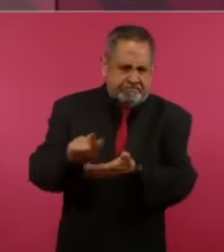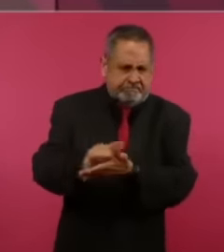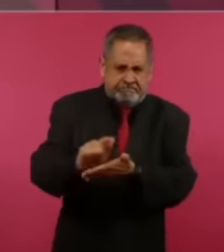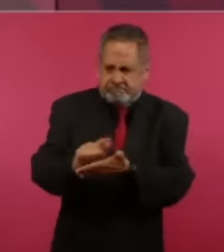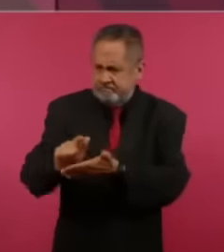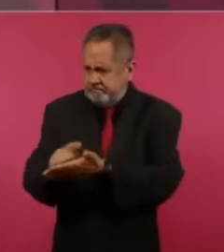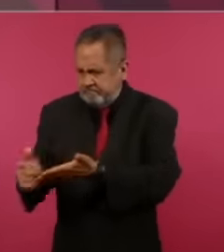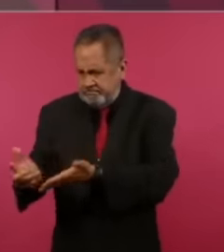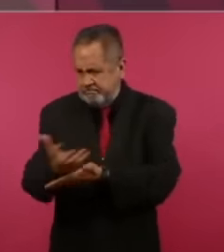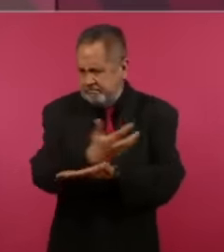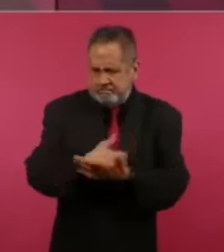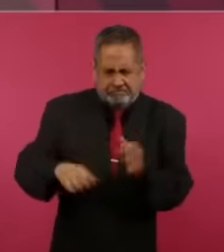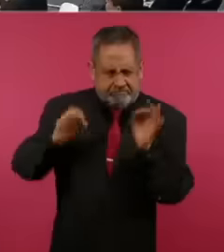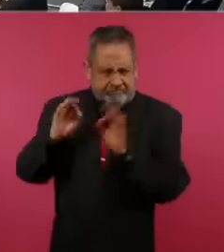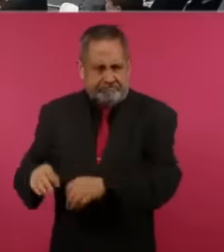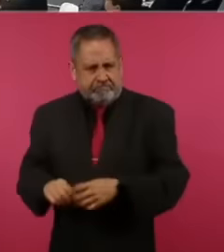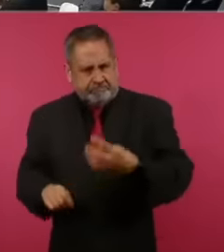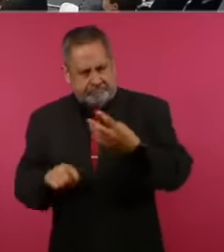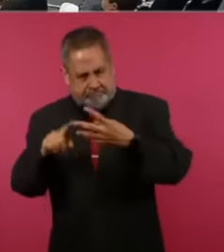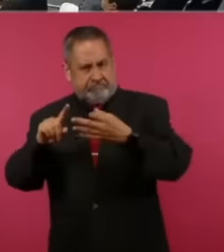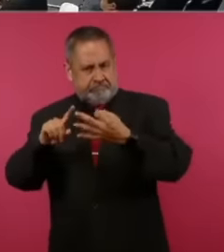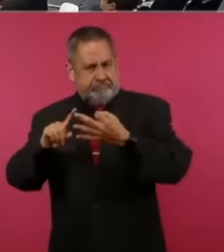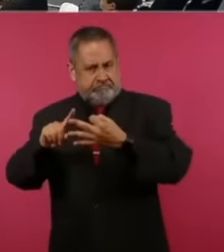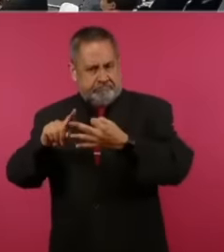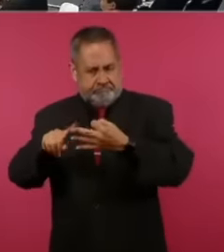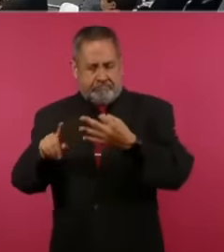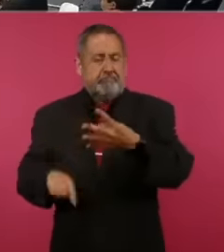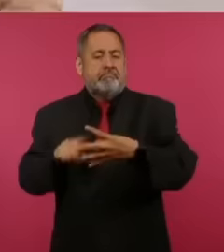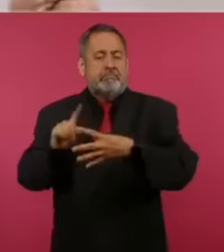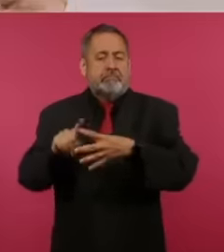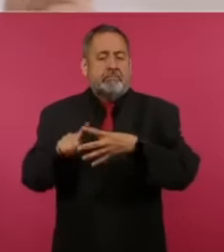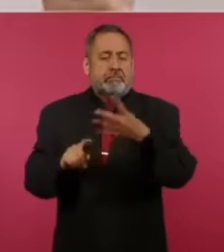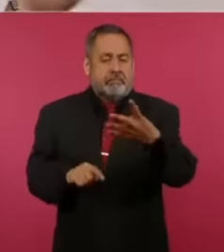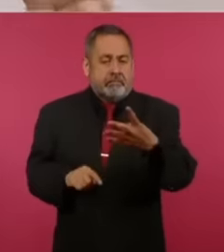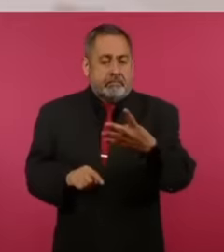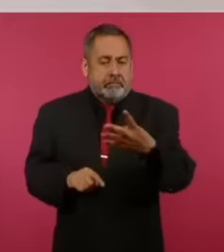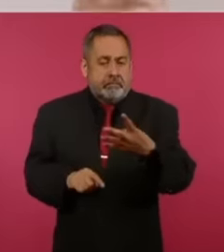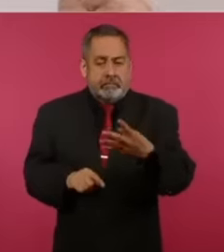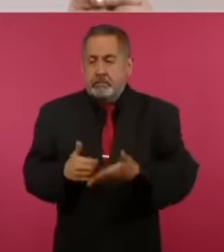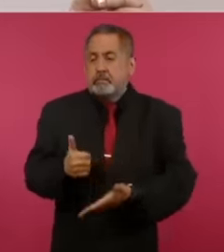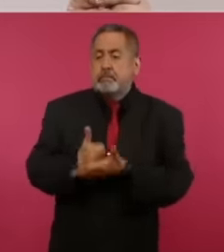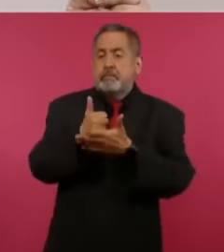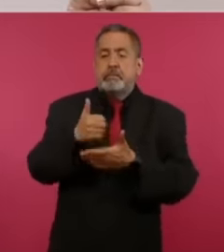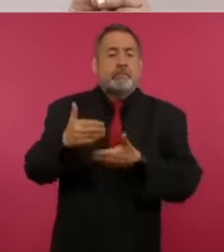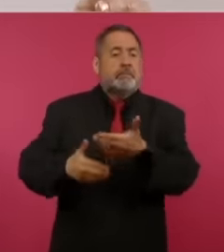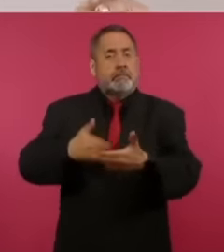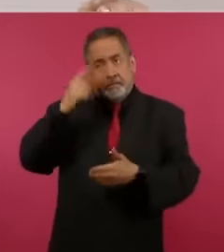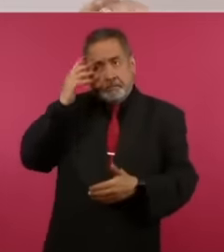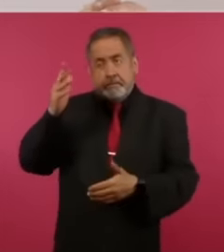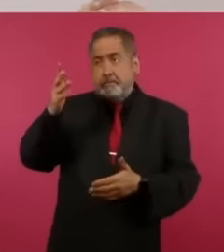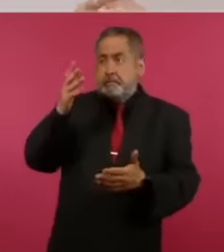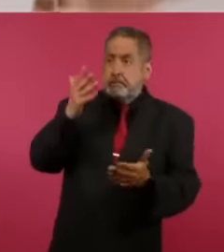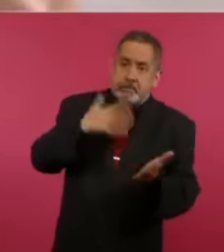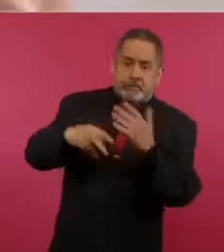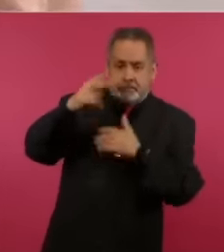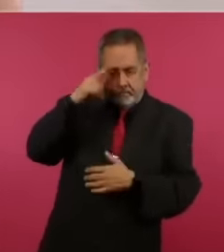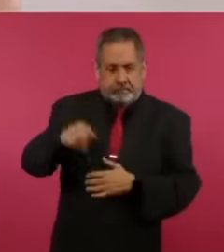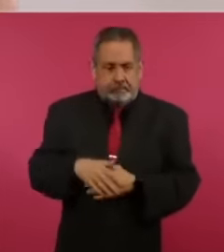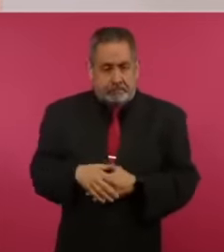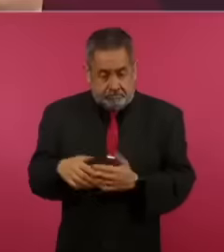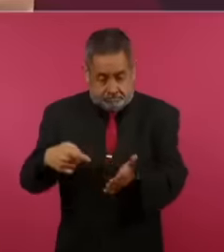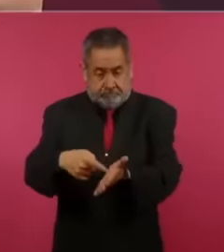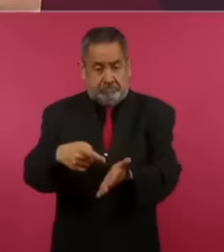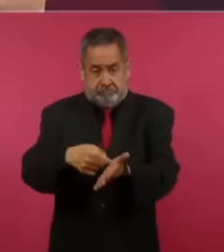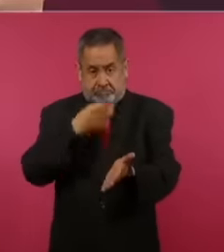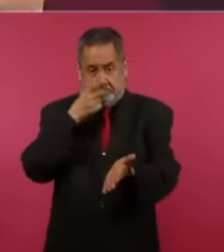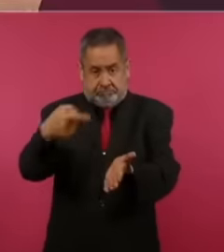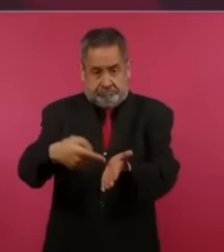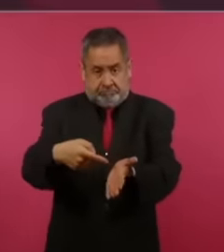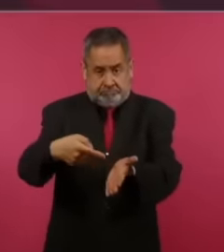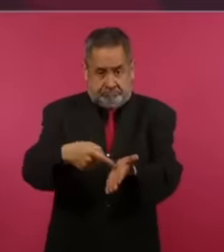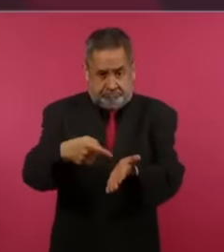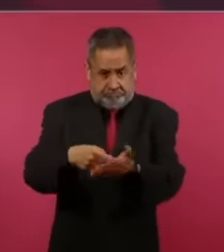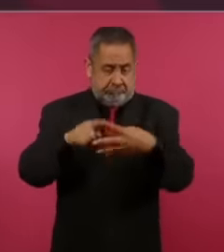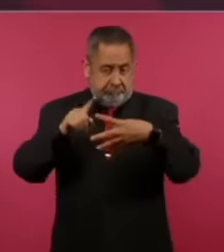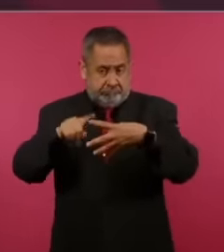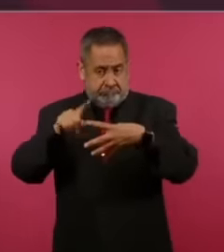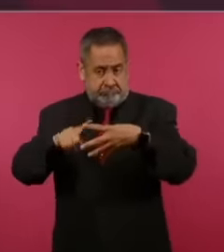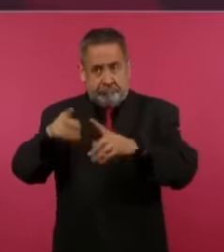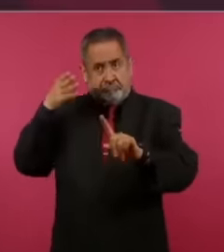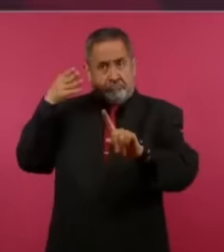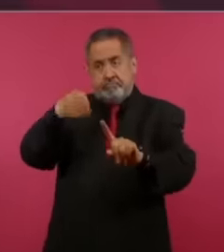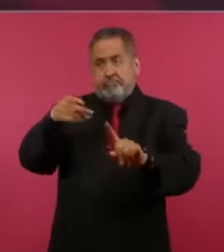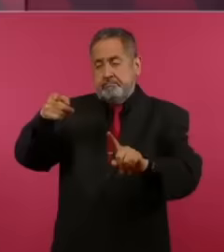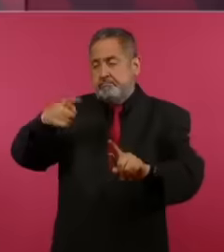well fourth mission to contribute to the development of Mexico is written is the fourth mission